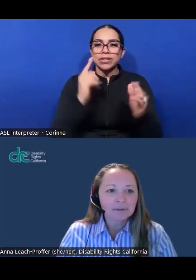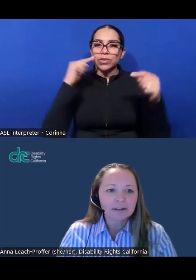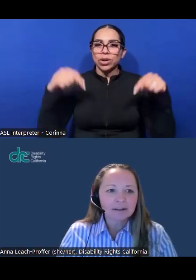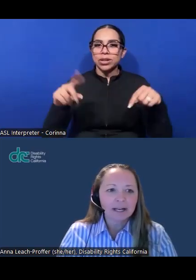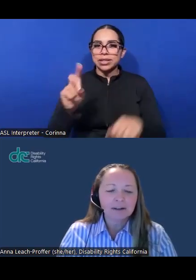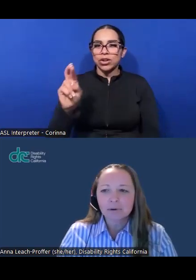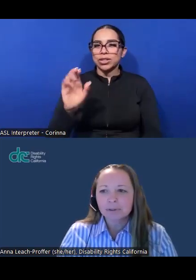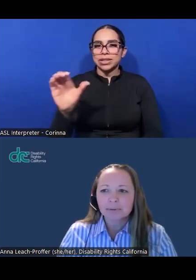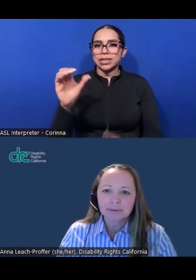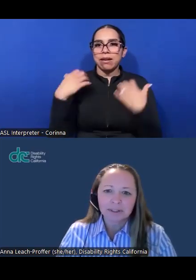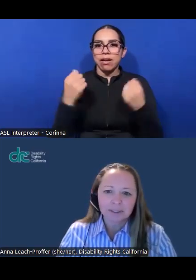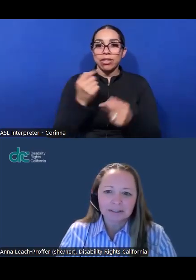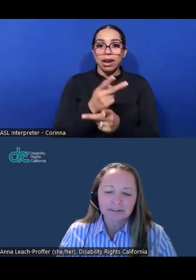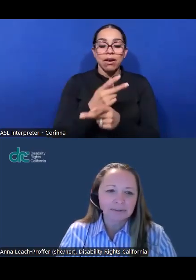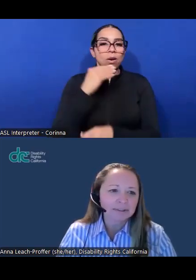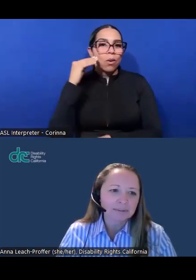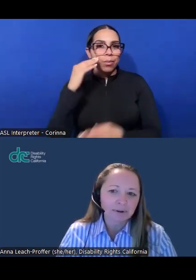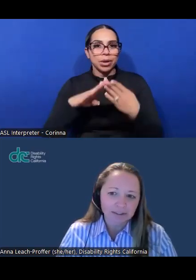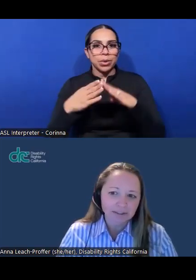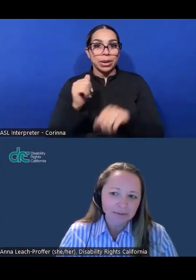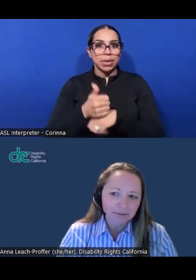Care and Home and Community based services practice group.